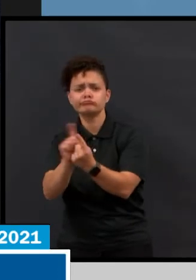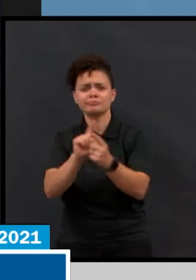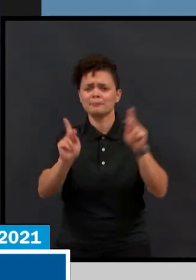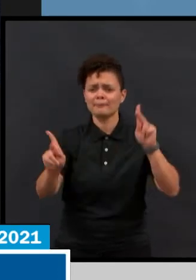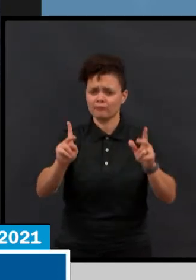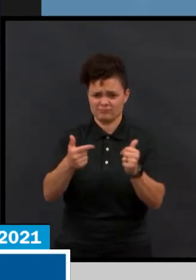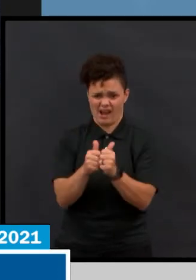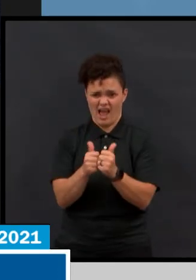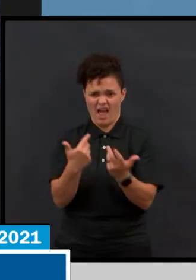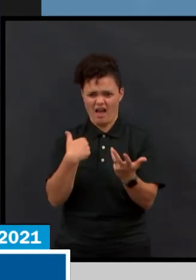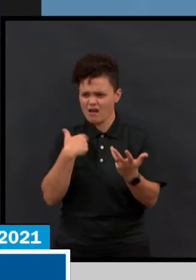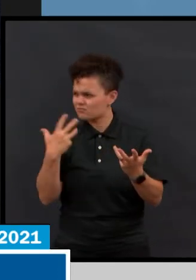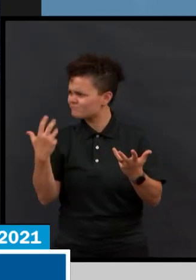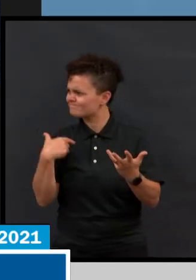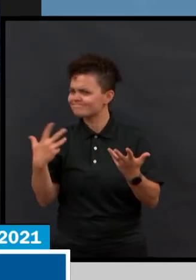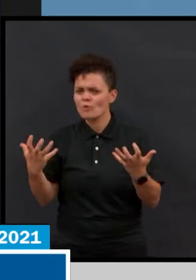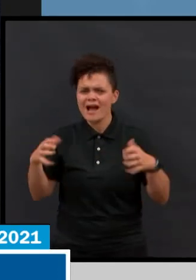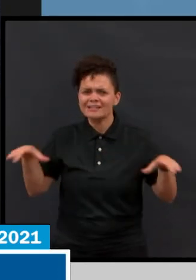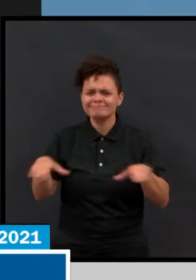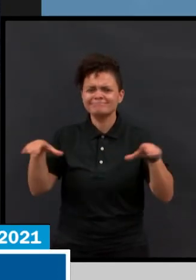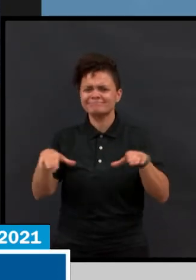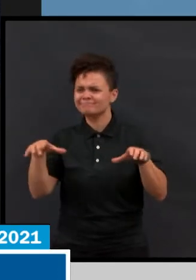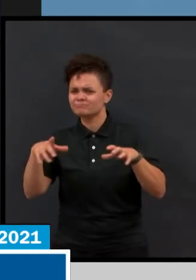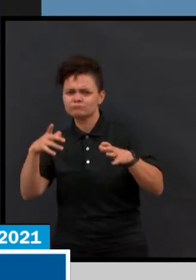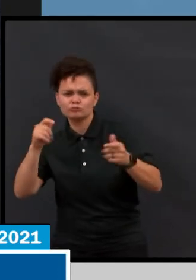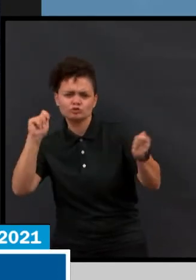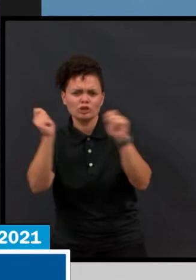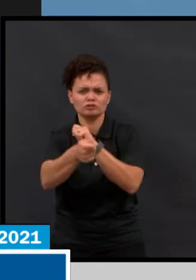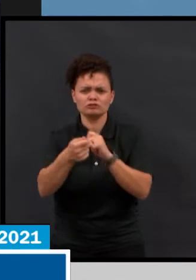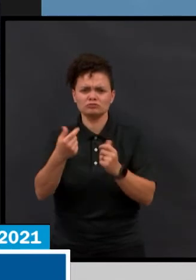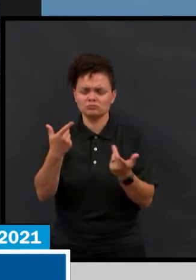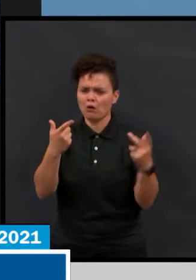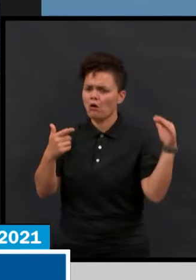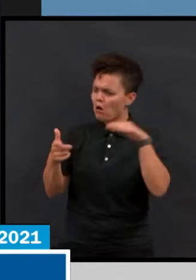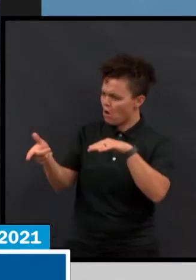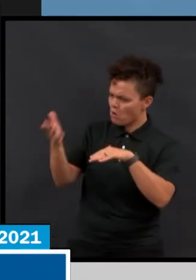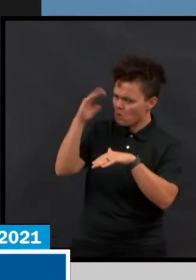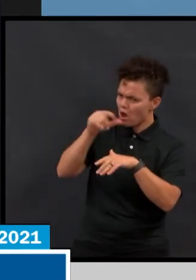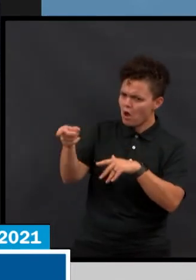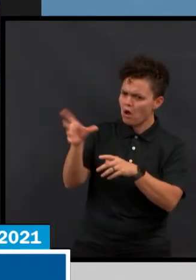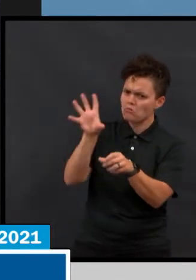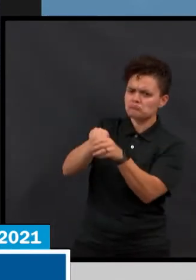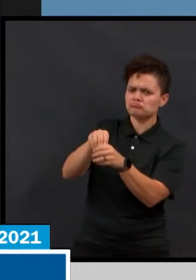i joined the legal wounded voters of denver so i did i joined the education committee we knew that